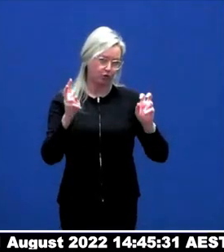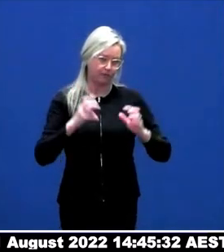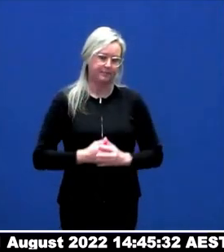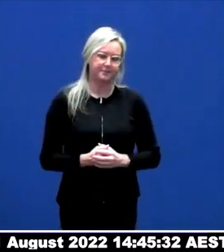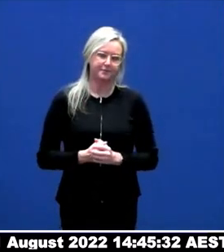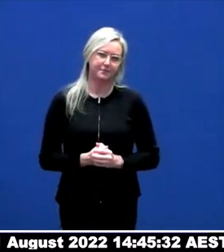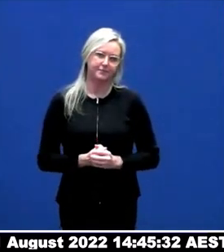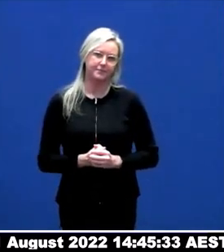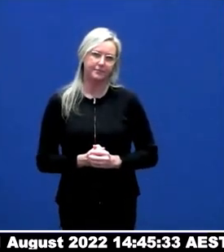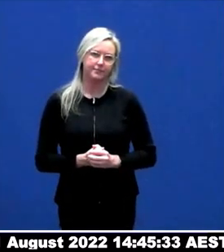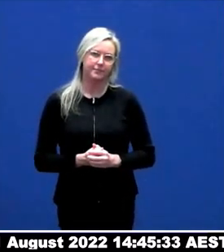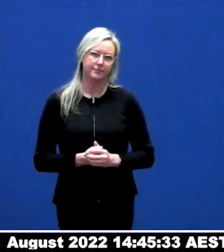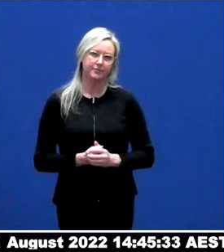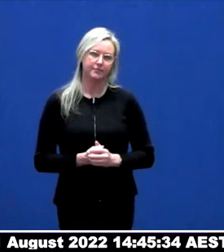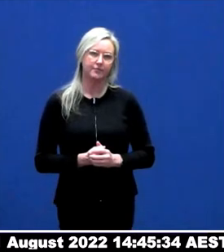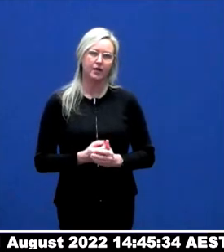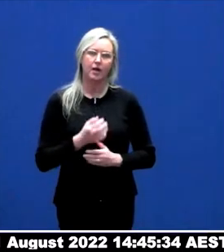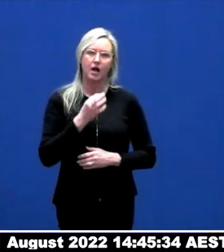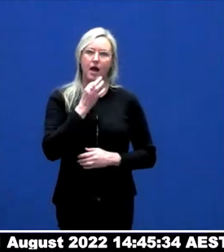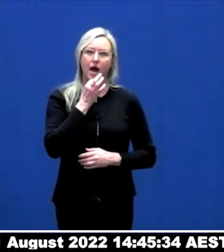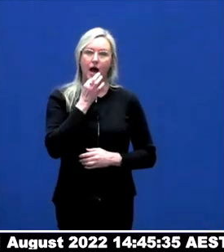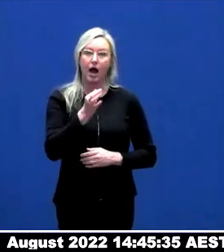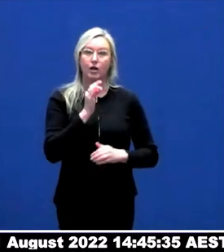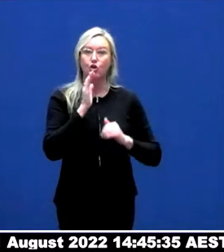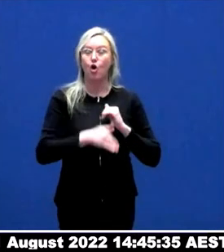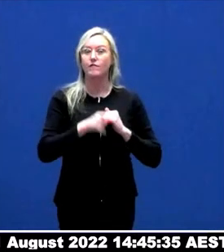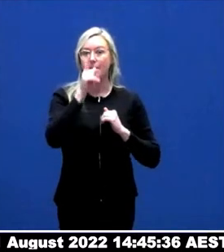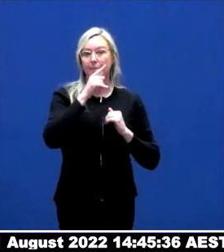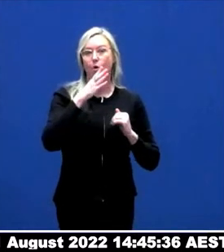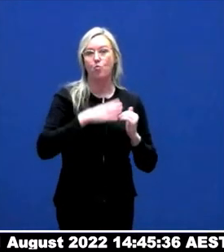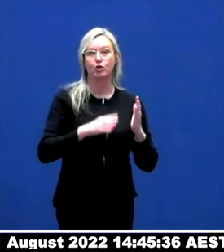about applying for access to the NDIS. We're almost going backwards a little.